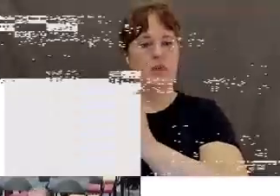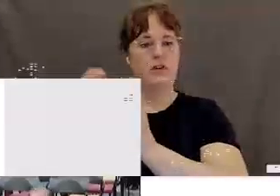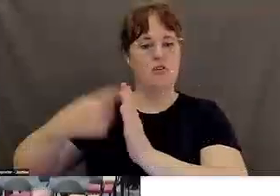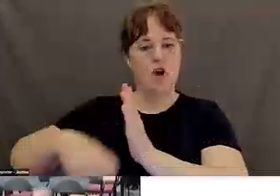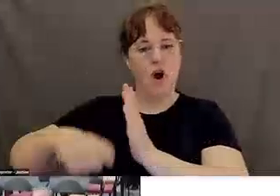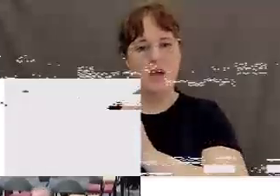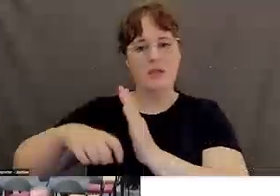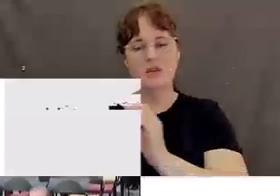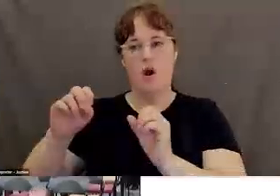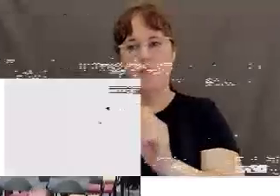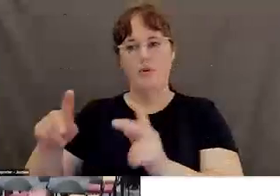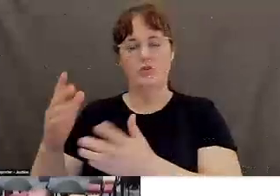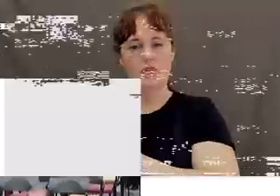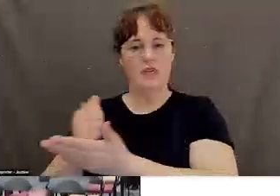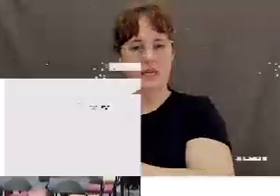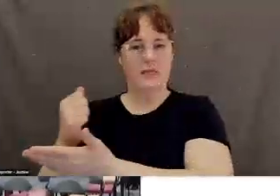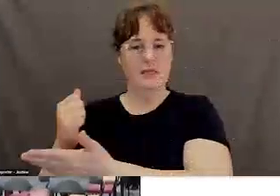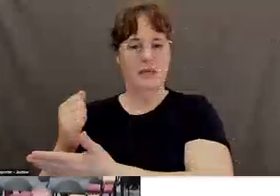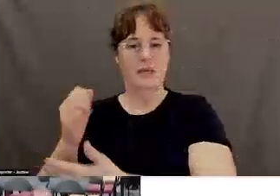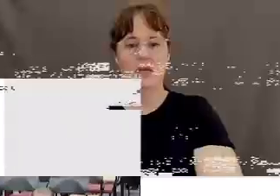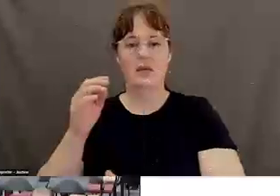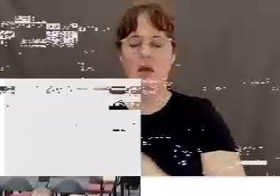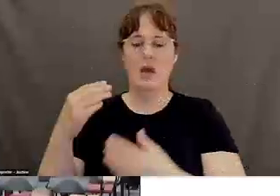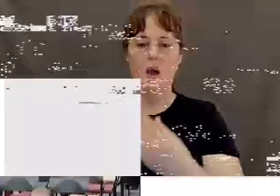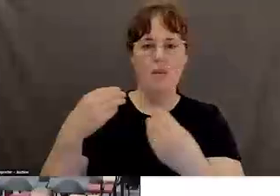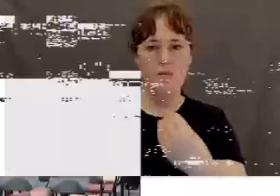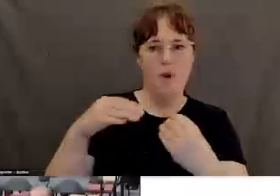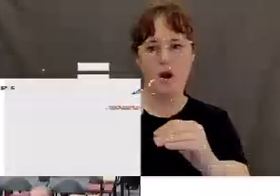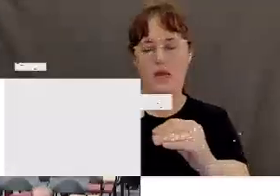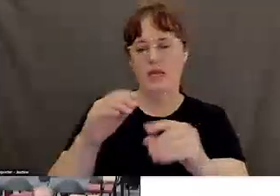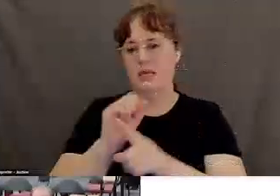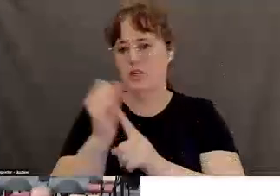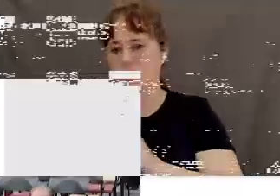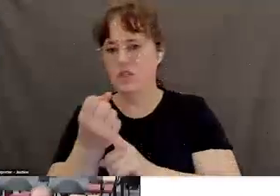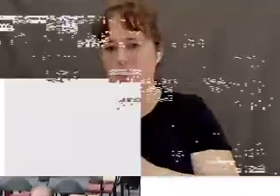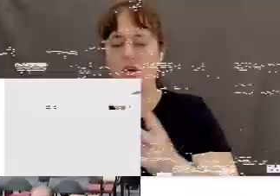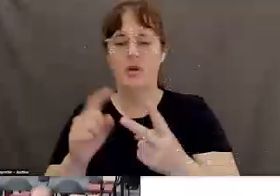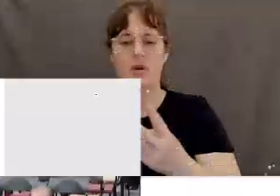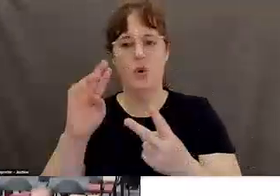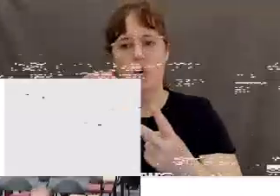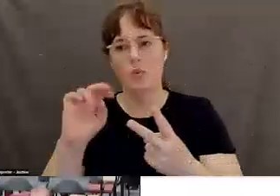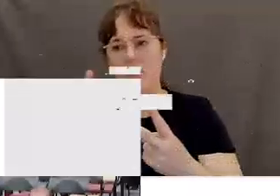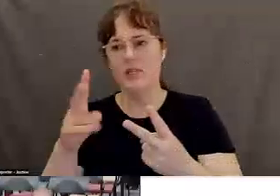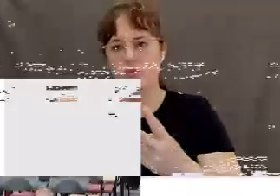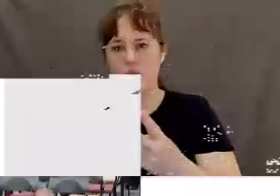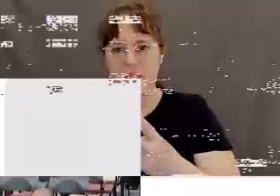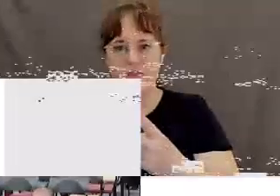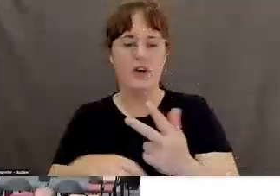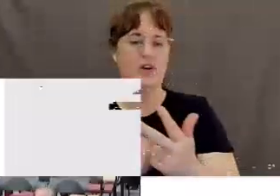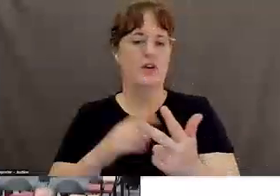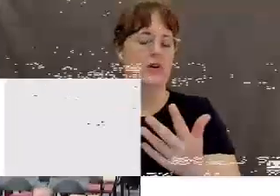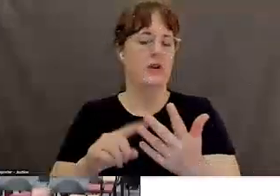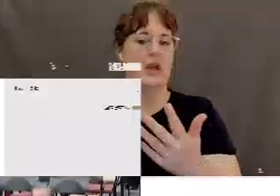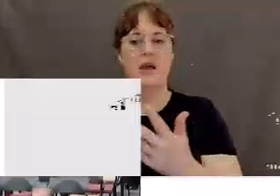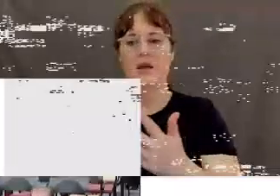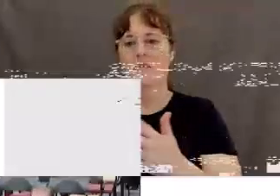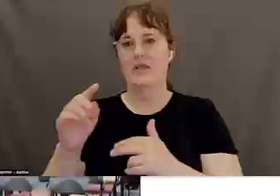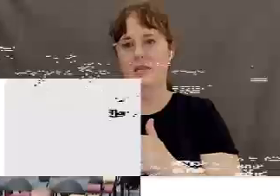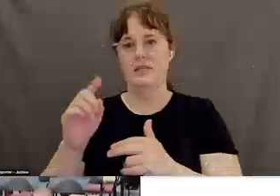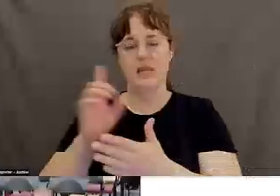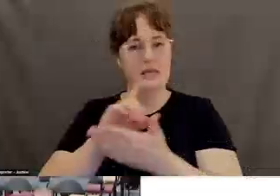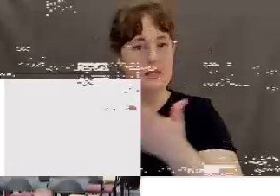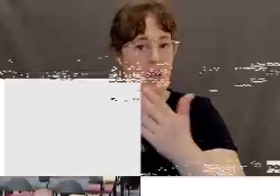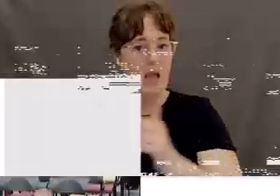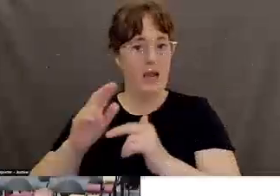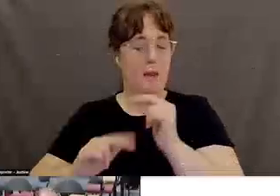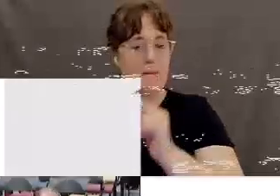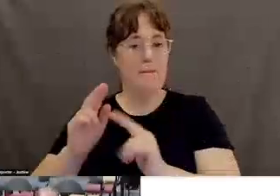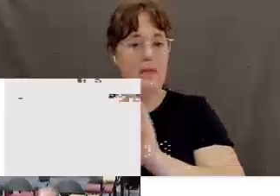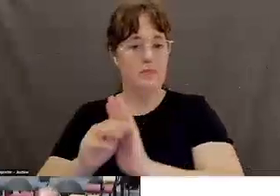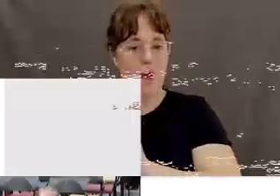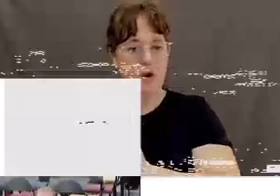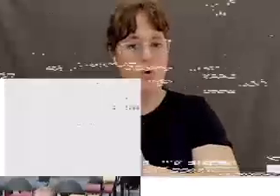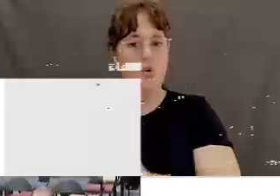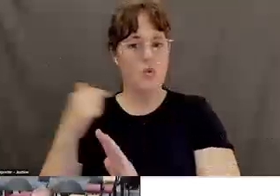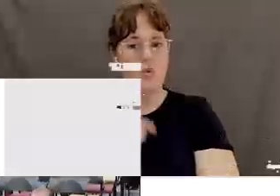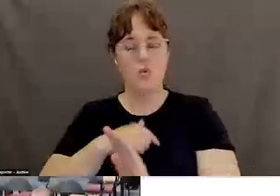Boardroom: Looking at market conditions, looking at risk transfer. With this progressive design-build model, we're looking to tackle each of those things as much as possible. Obviously, it doesn't deal with